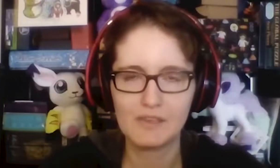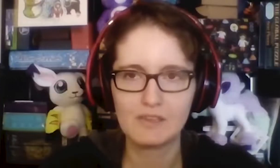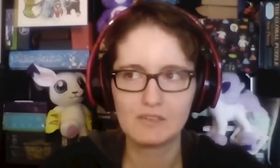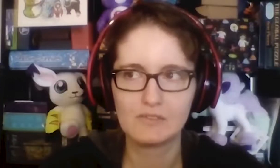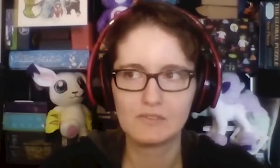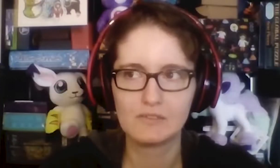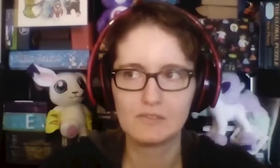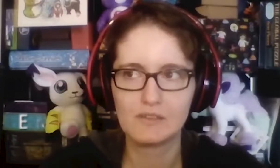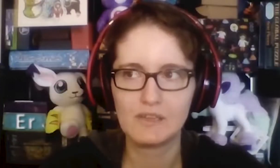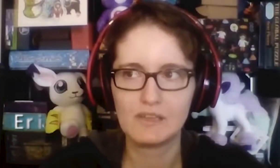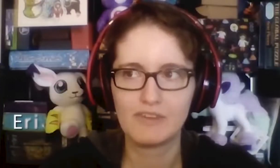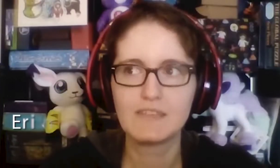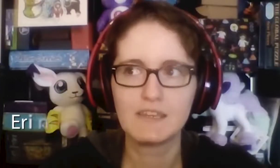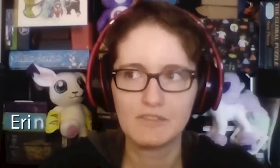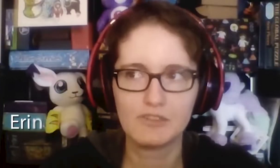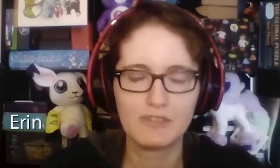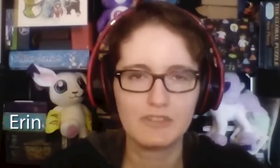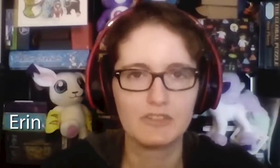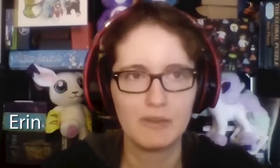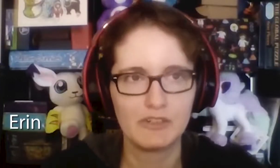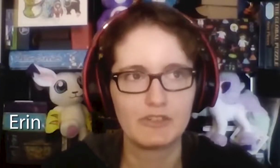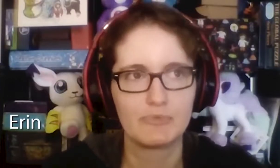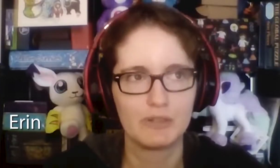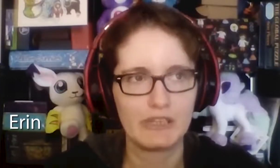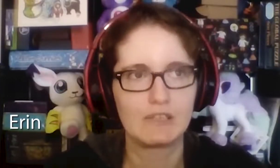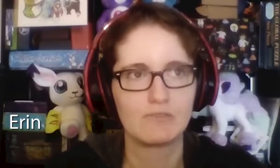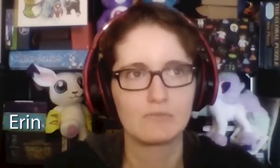The advice I'd give to research mentors working